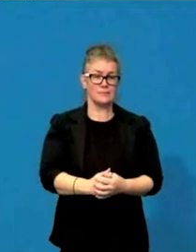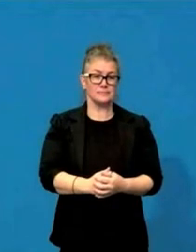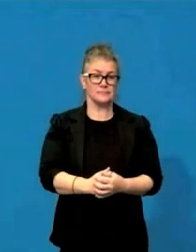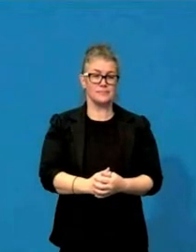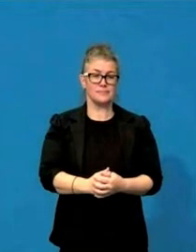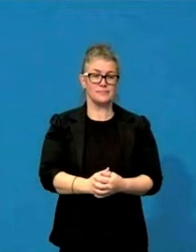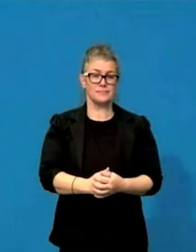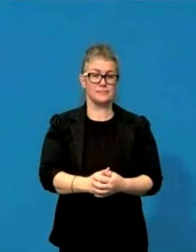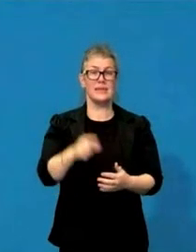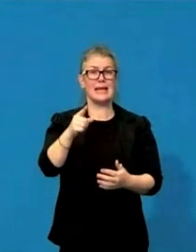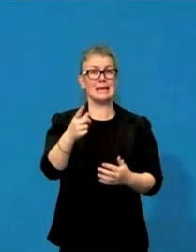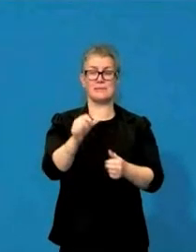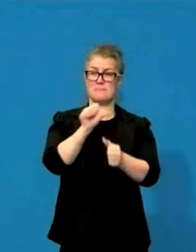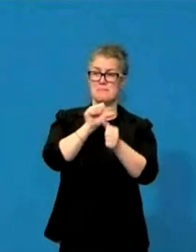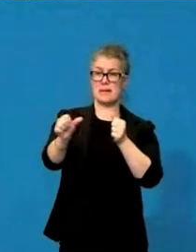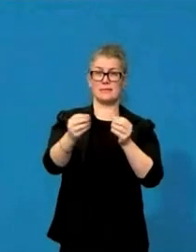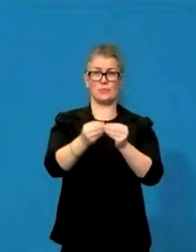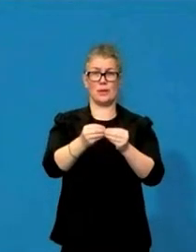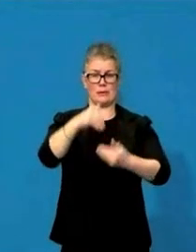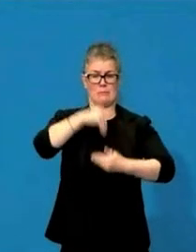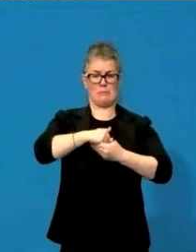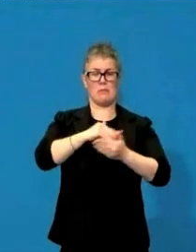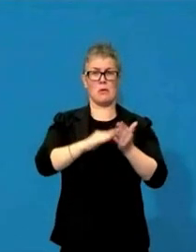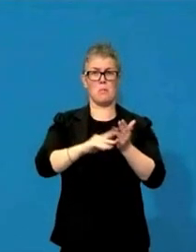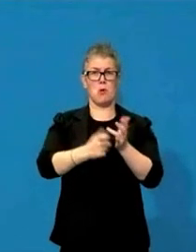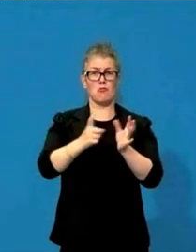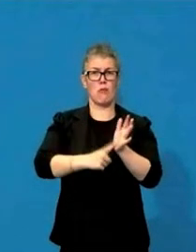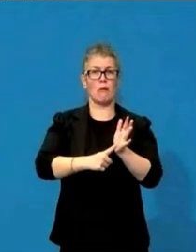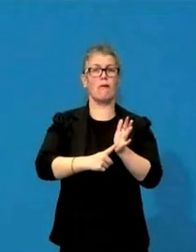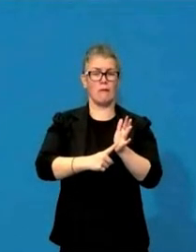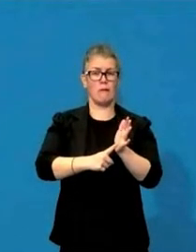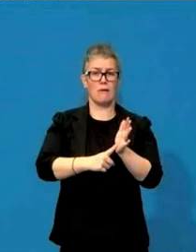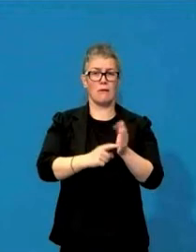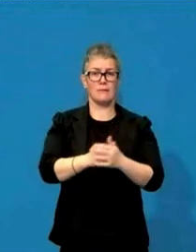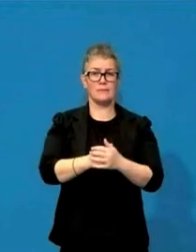anybody that I've met. But he's quite significantly challenged in lots of ways.